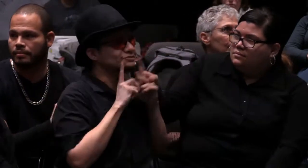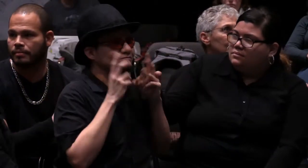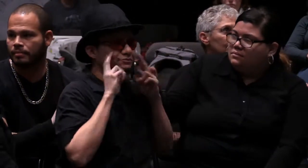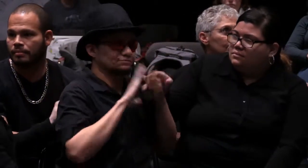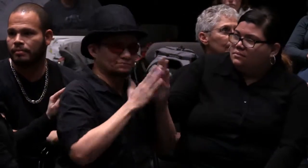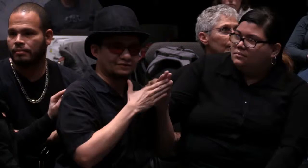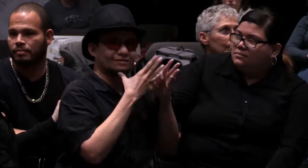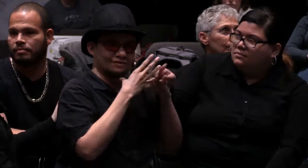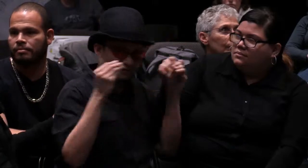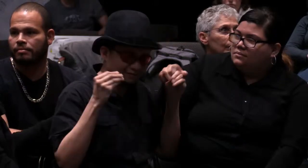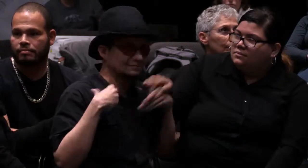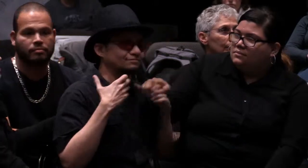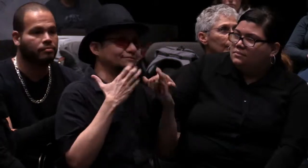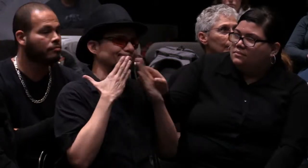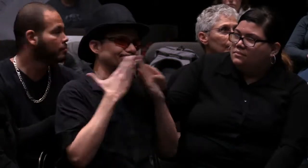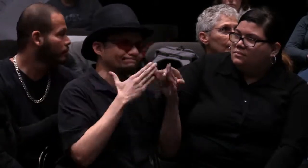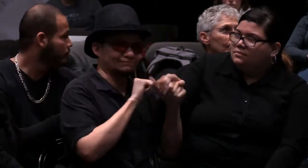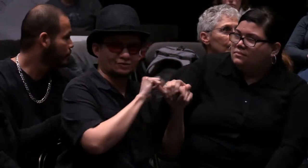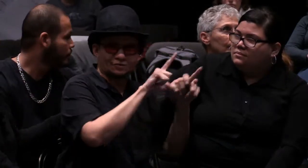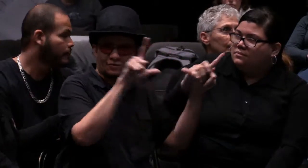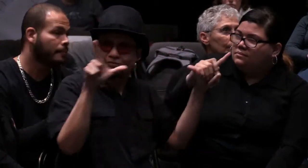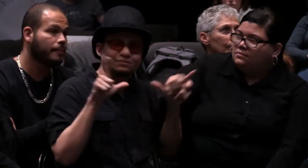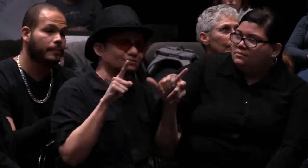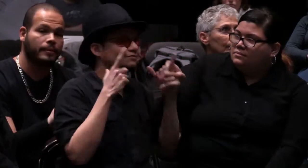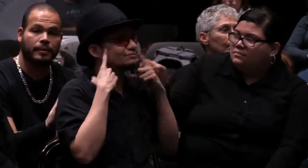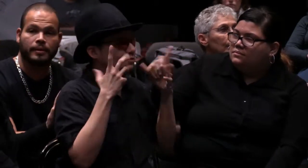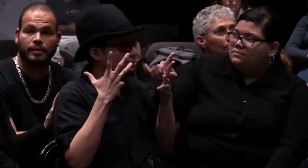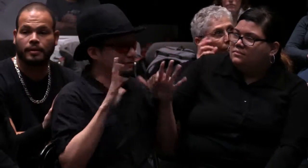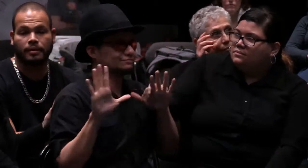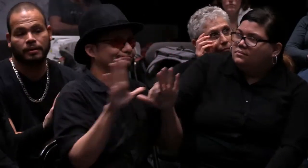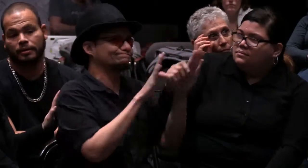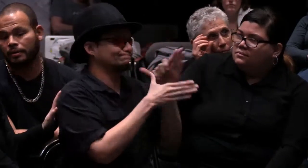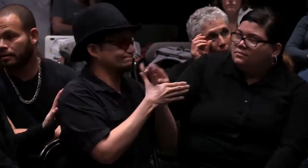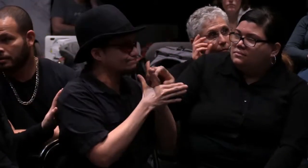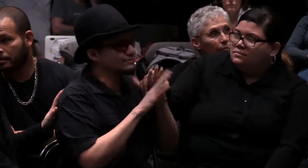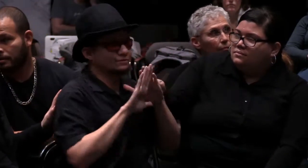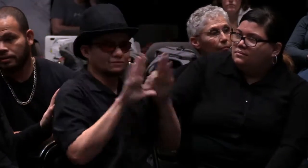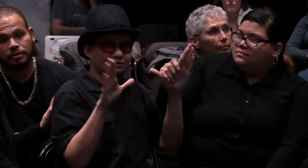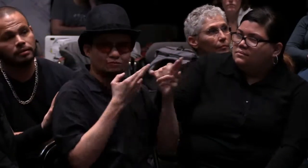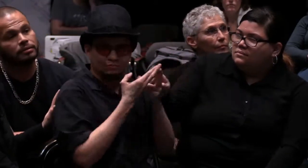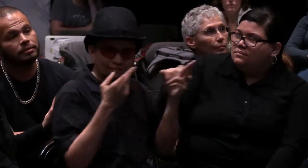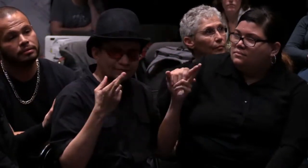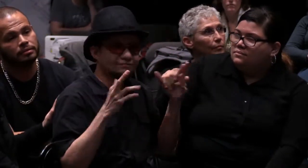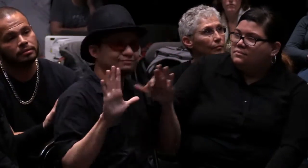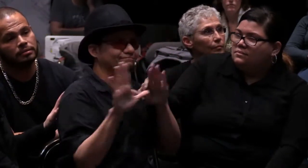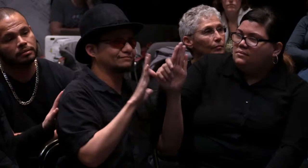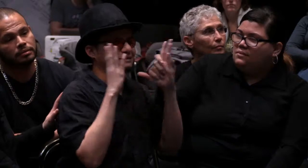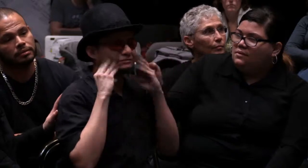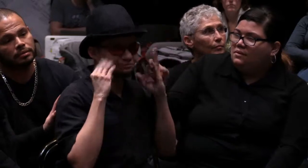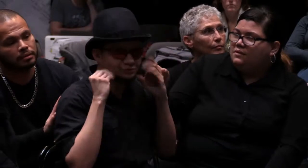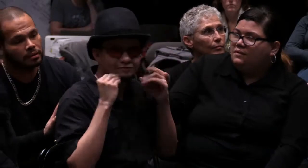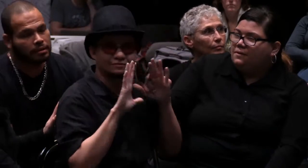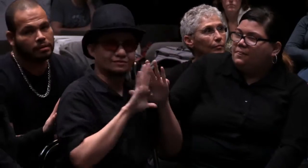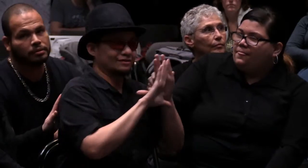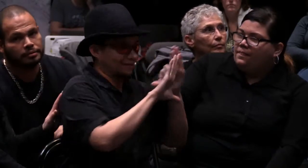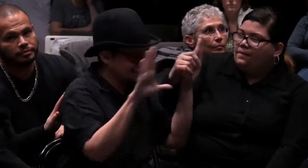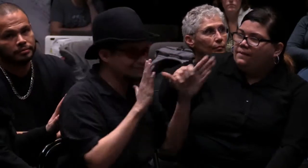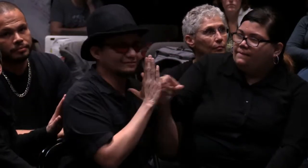to basically network with the deaf blind community and I would like to take this opportunity to thank all of you for sharing your resources,